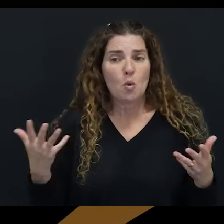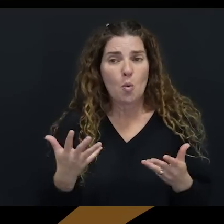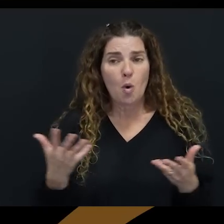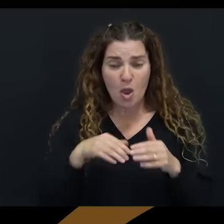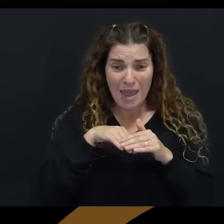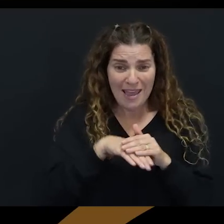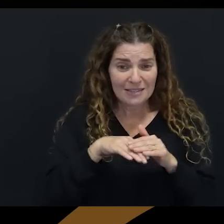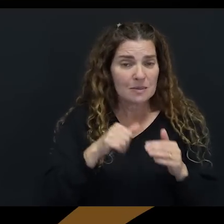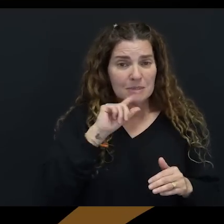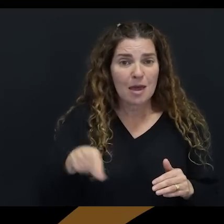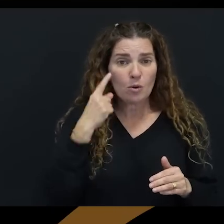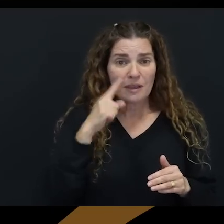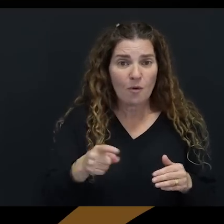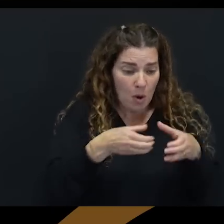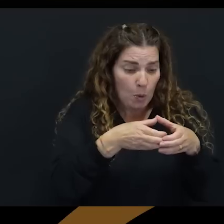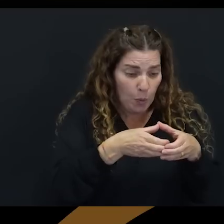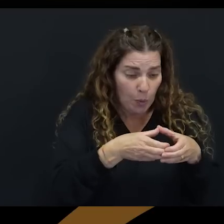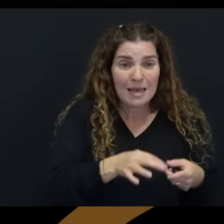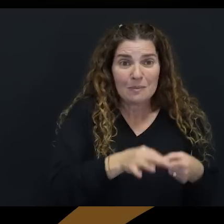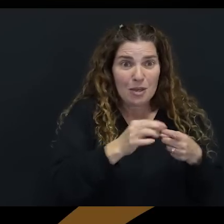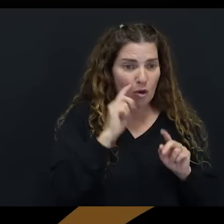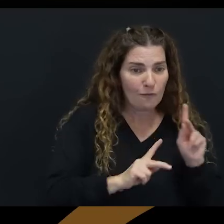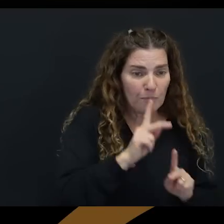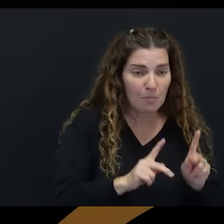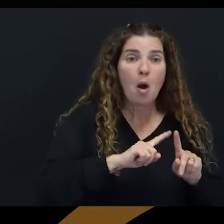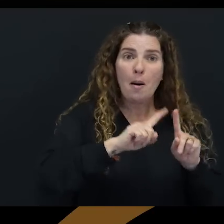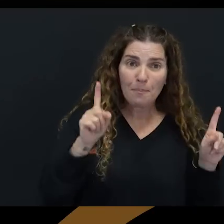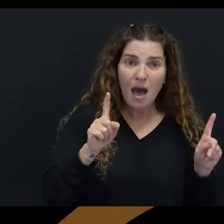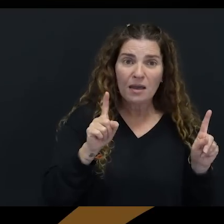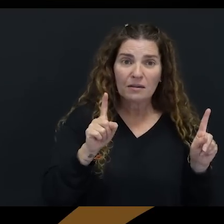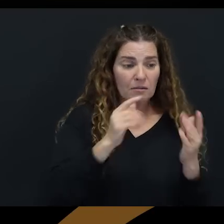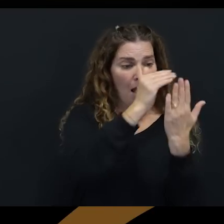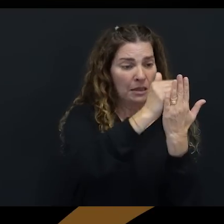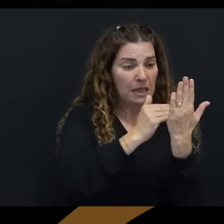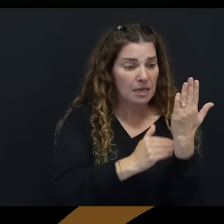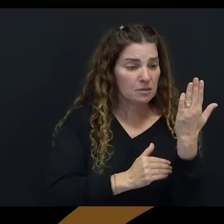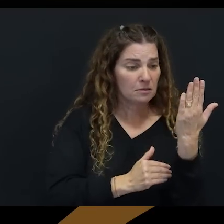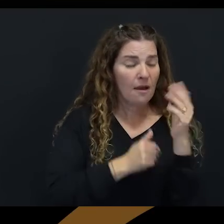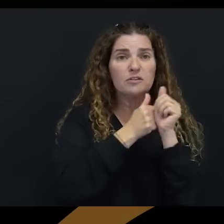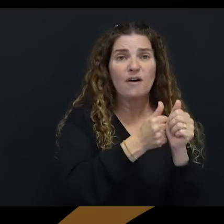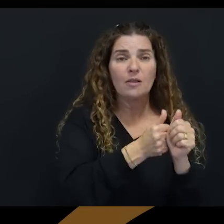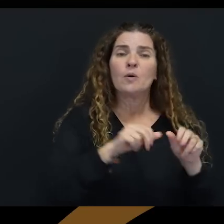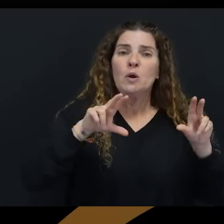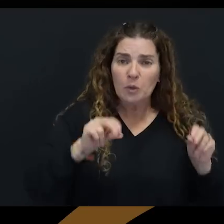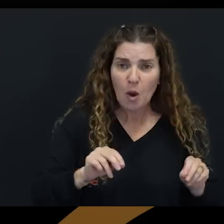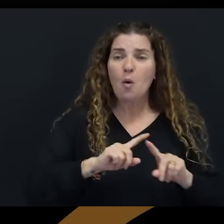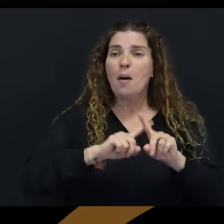a specialized concern or a box that we can check. It's a fundamental principle that should underpin how we envision,